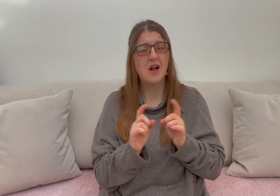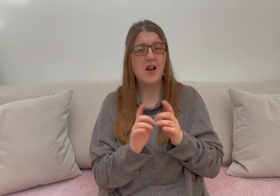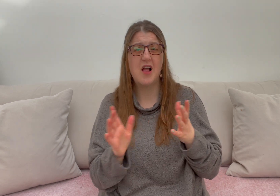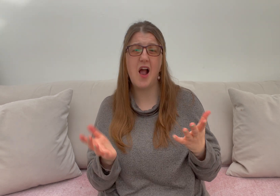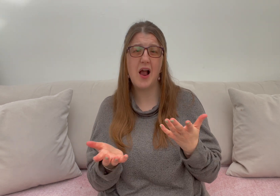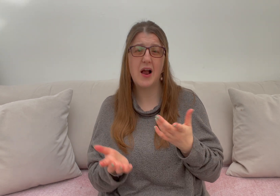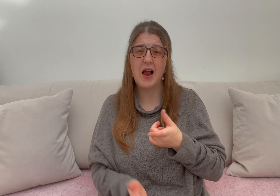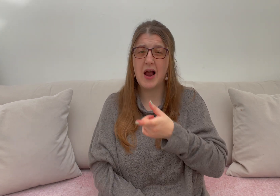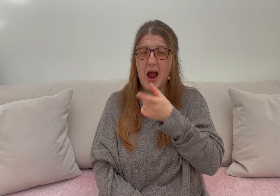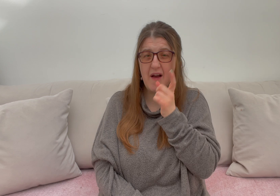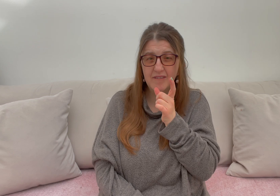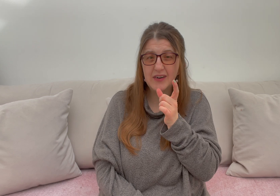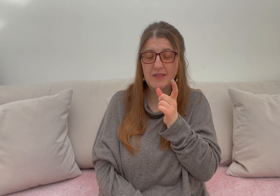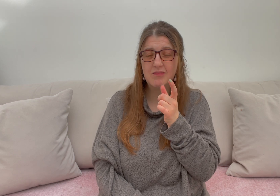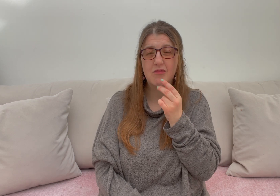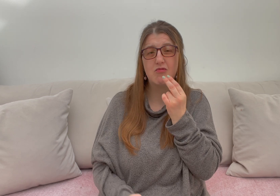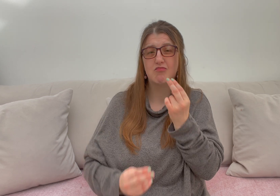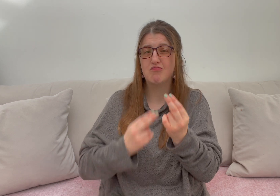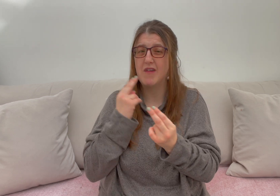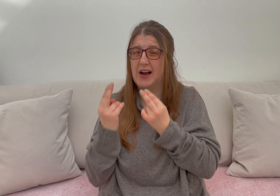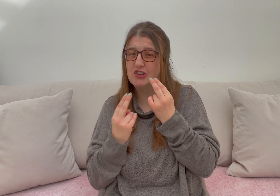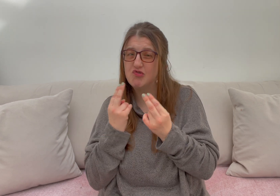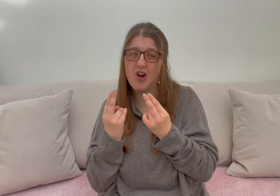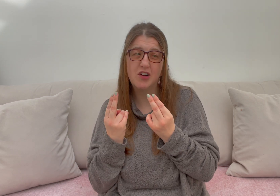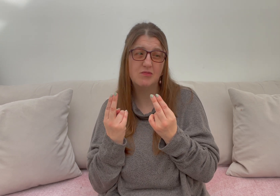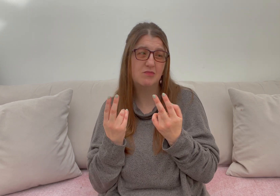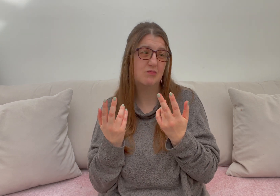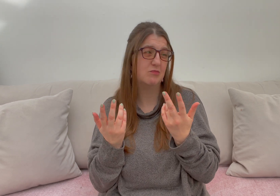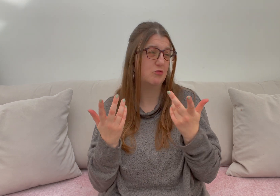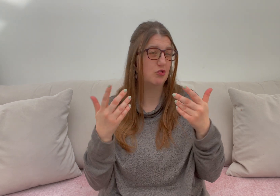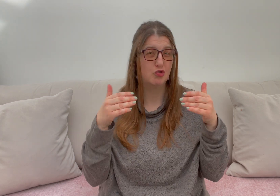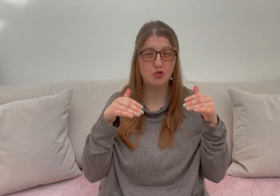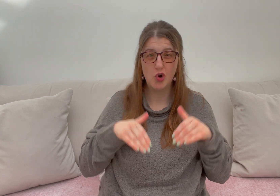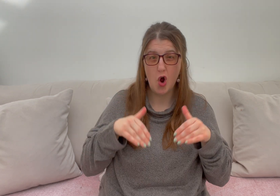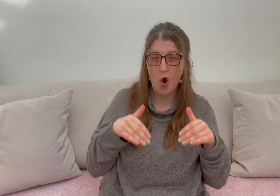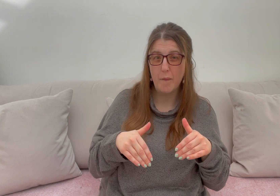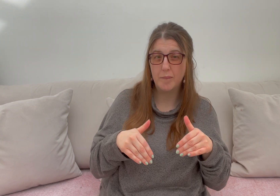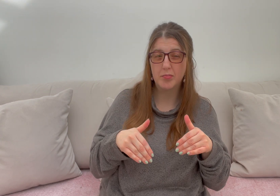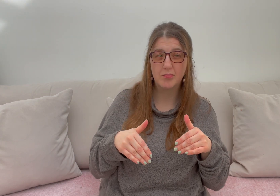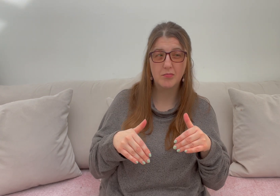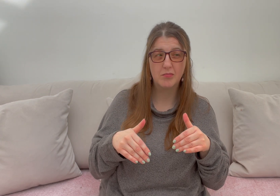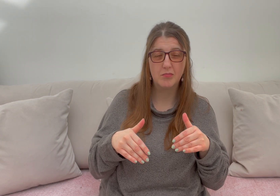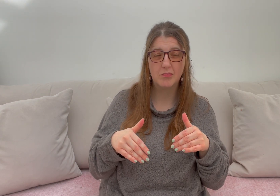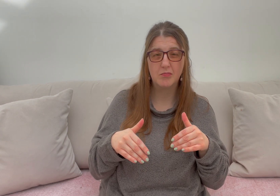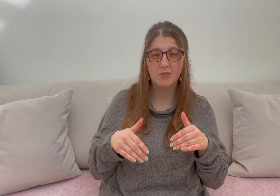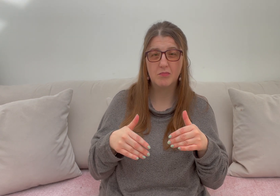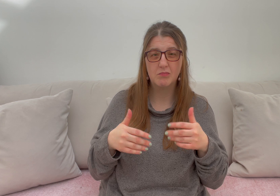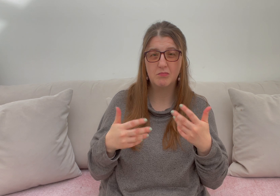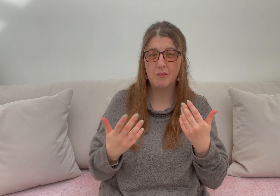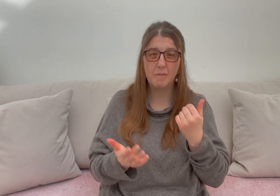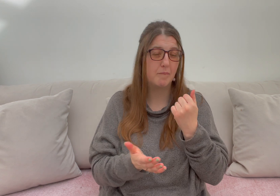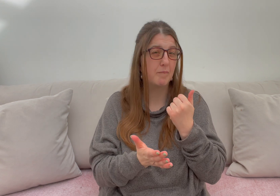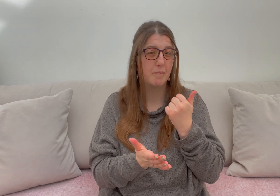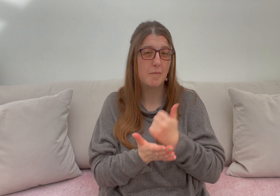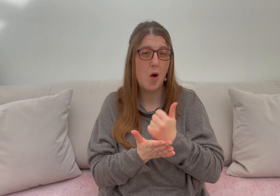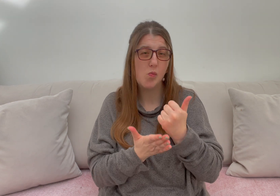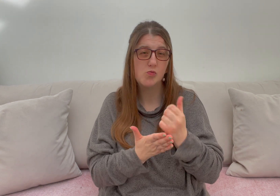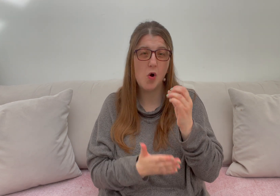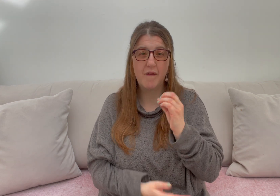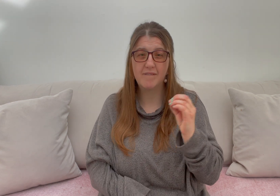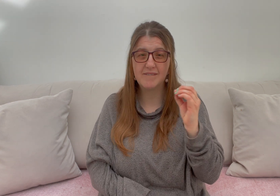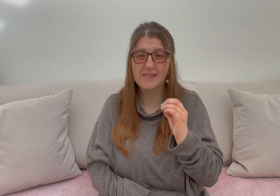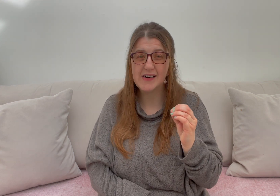like shop, cafe, restaurant, post office